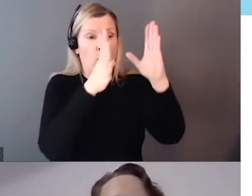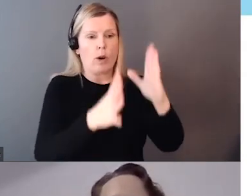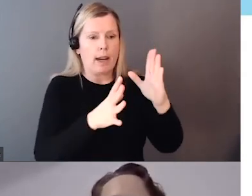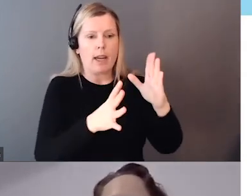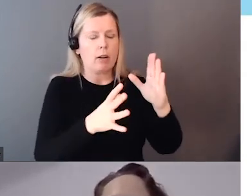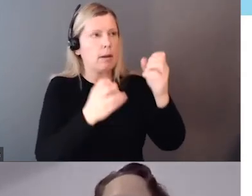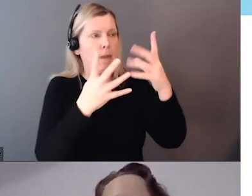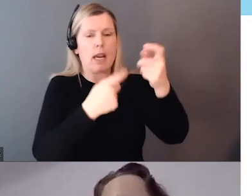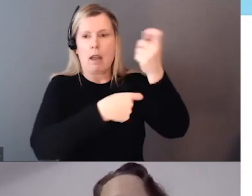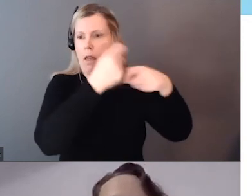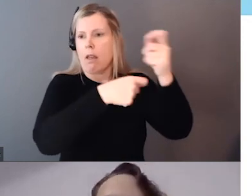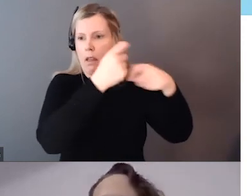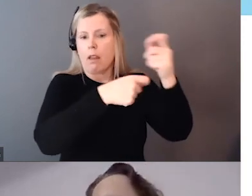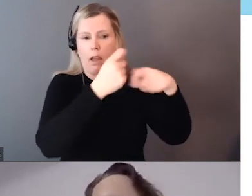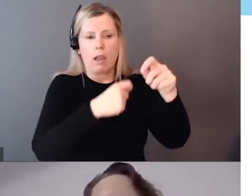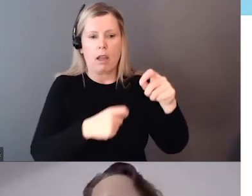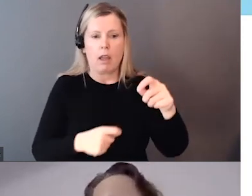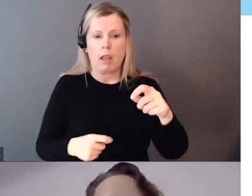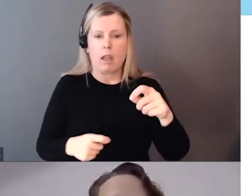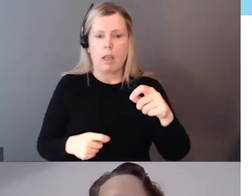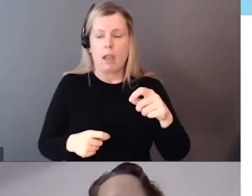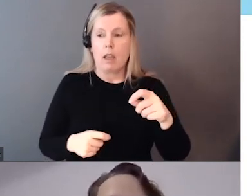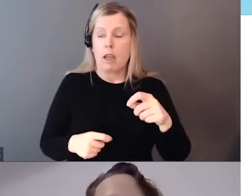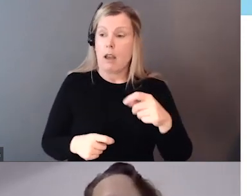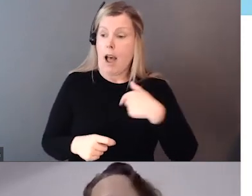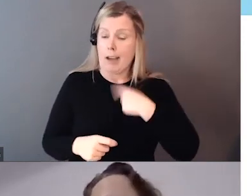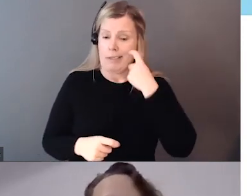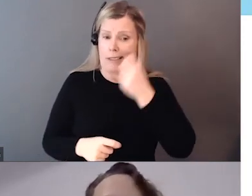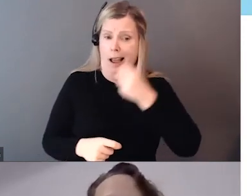says, when I started, a colleague told me, you're not going to last. Anyone who sat next to me left